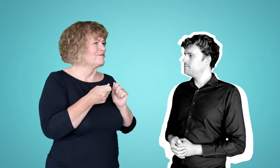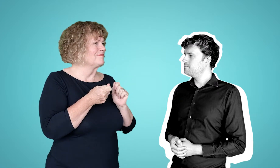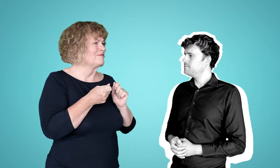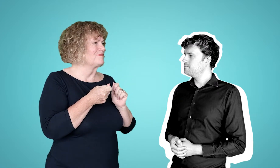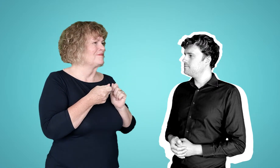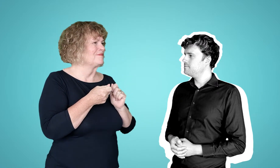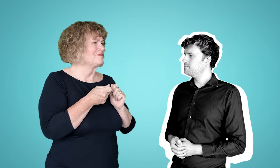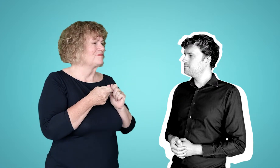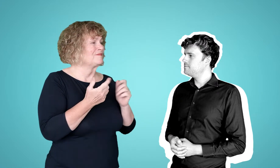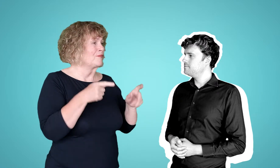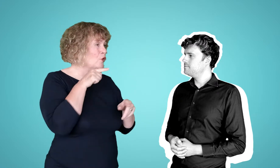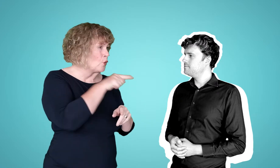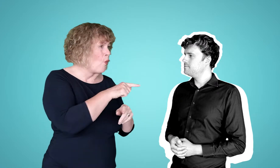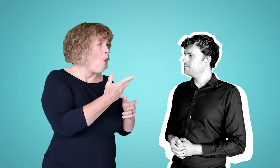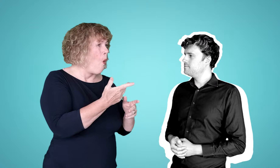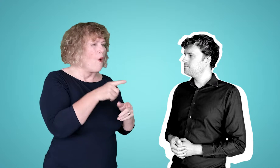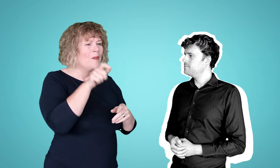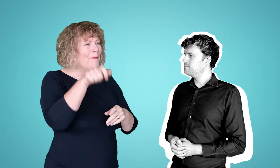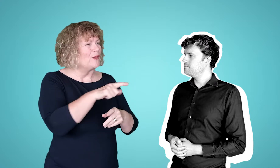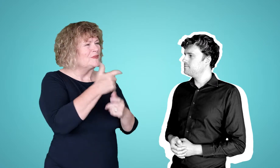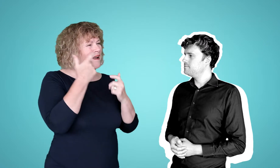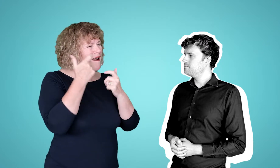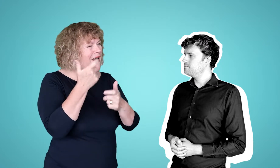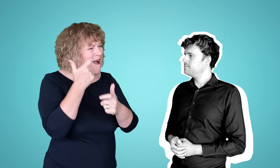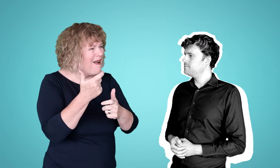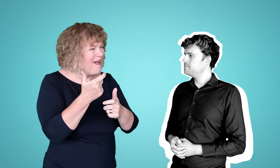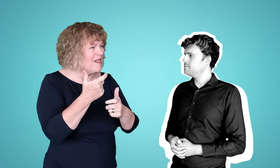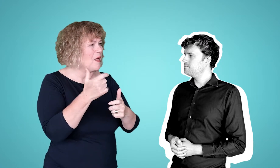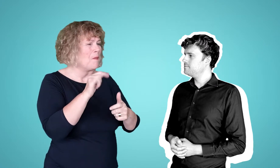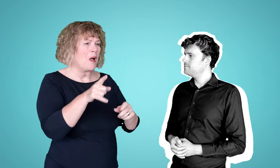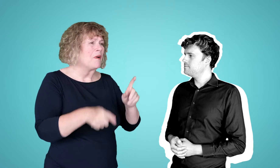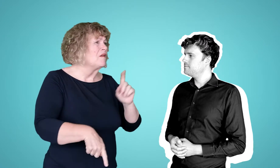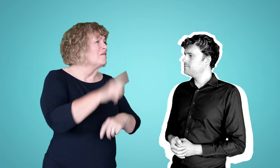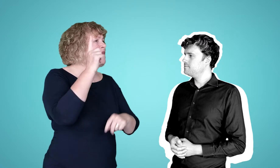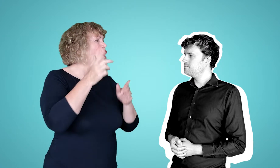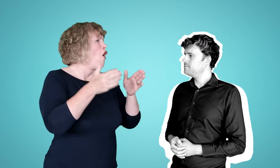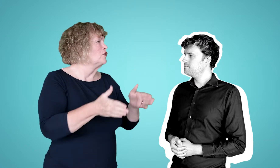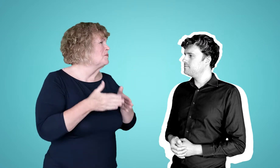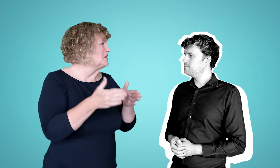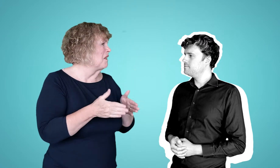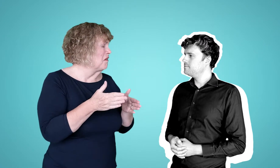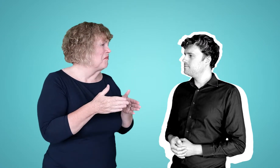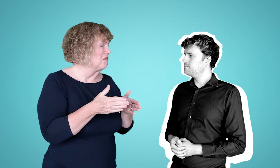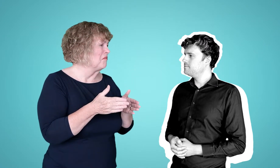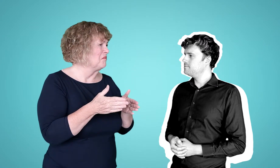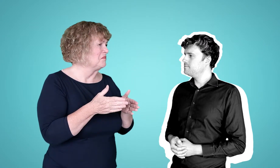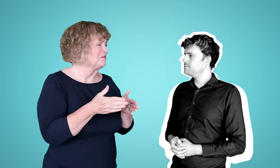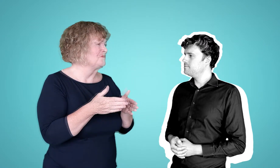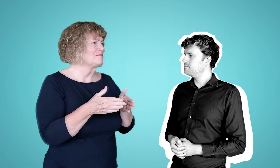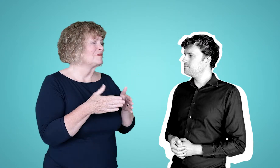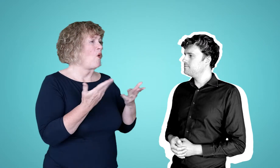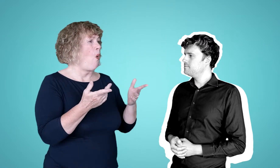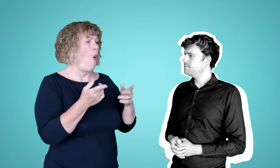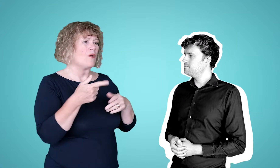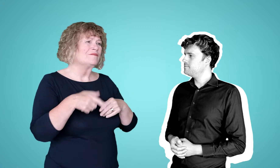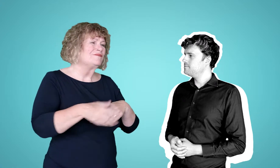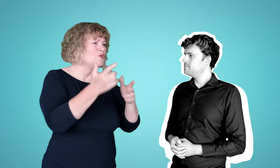you or the person you care for go into hospital,